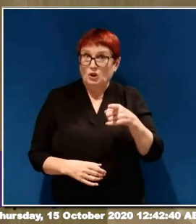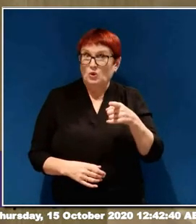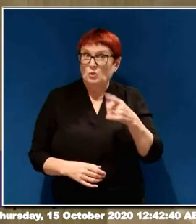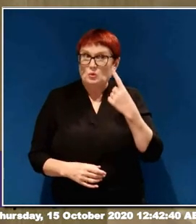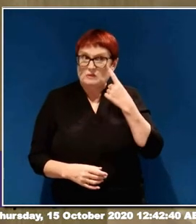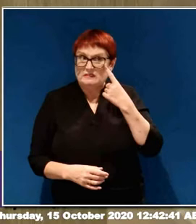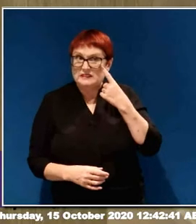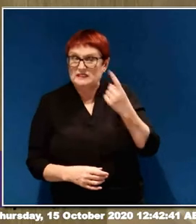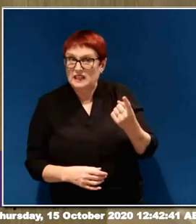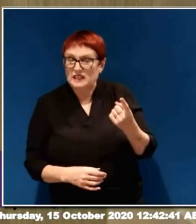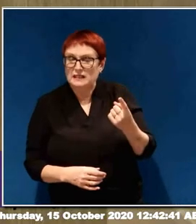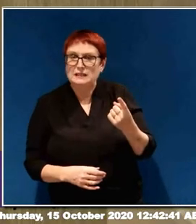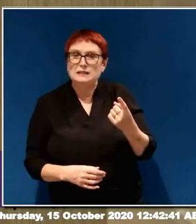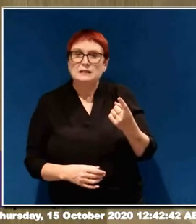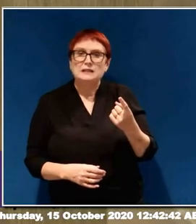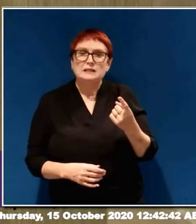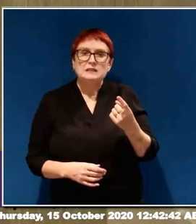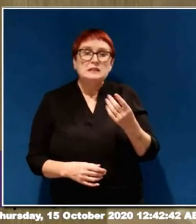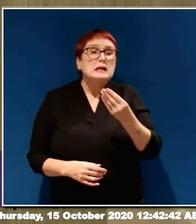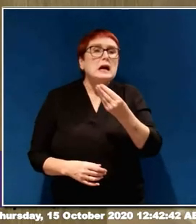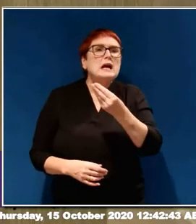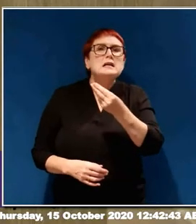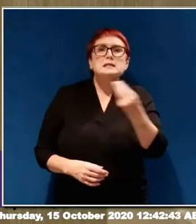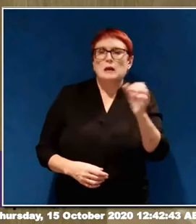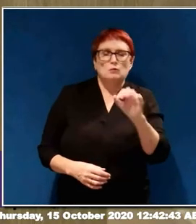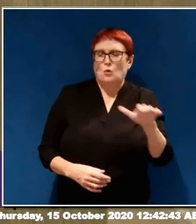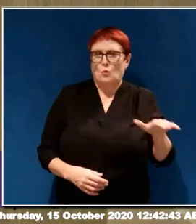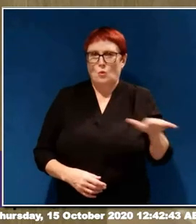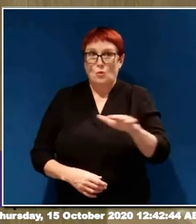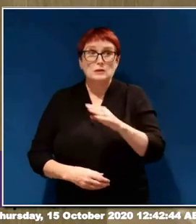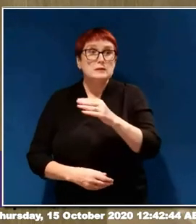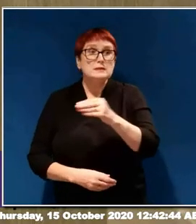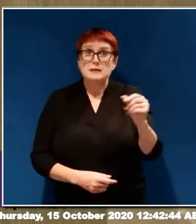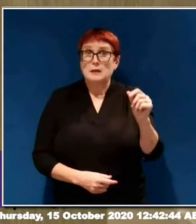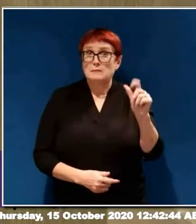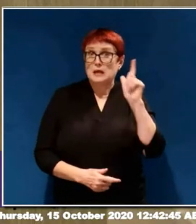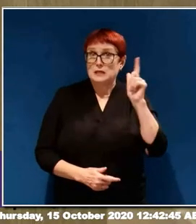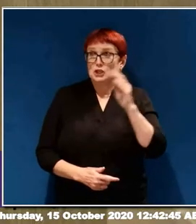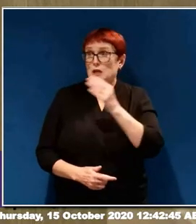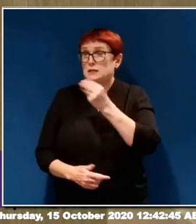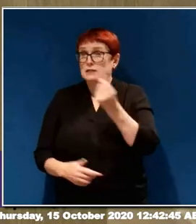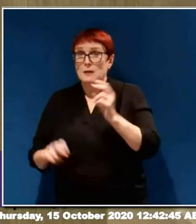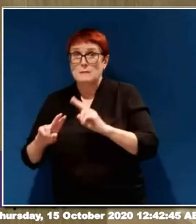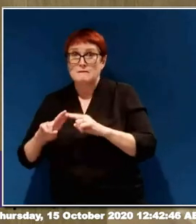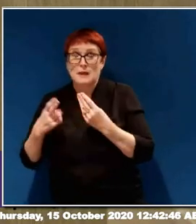obviously - educators and families believe that if they get through the EAP